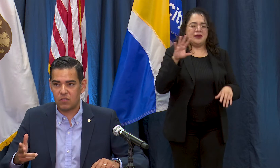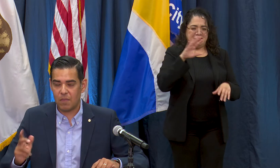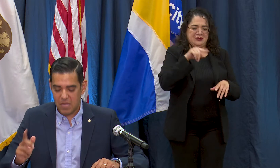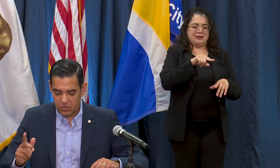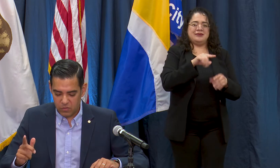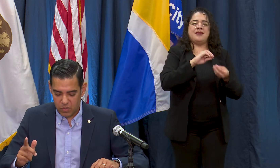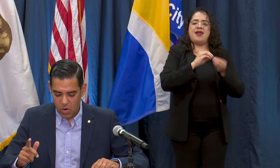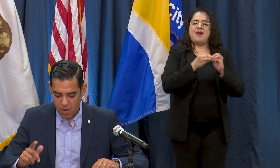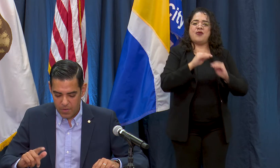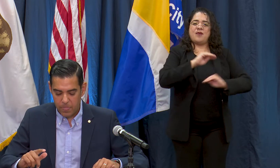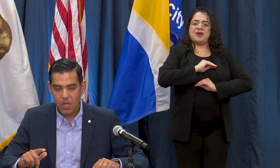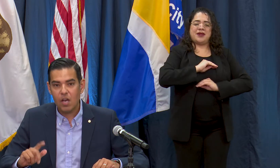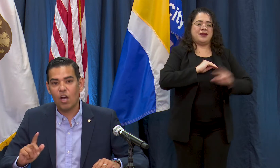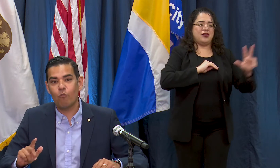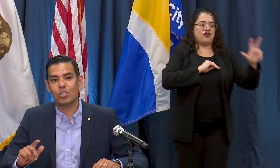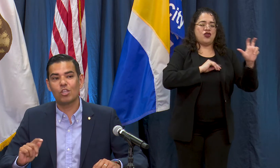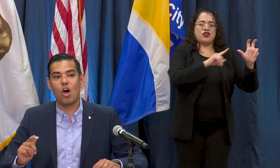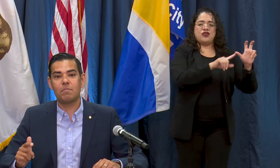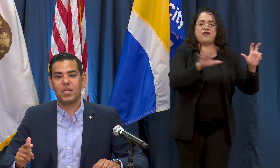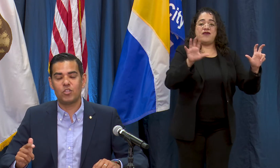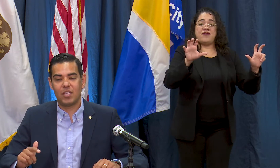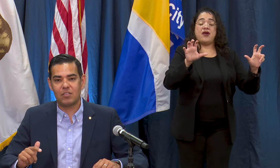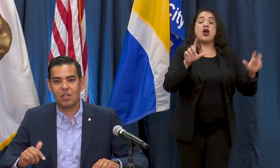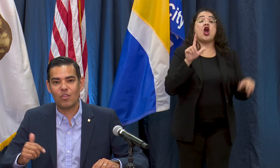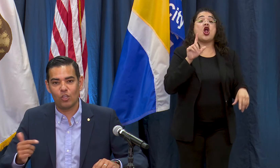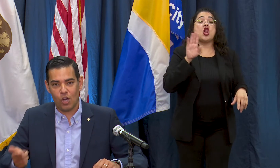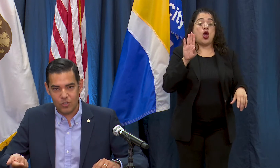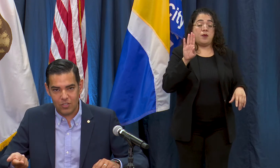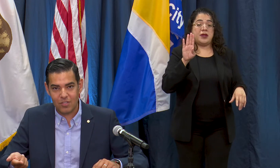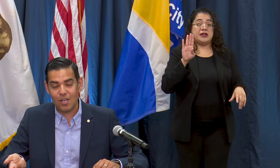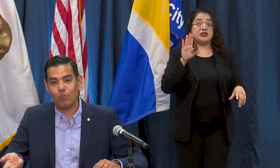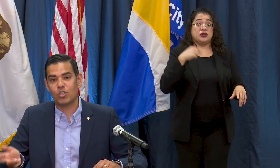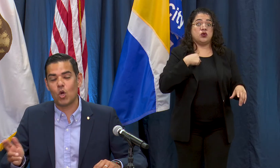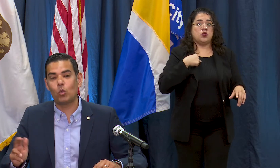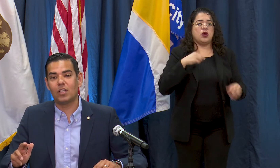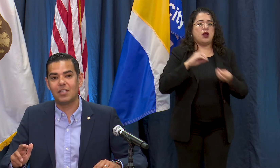that meet this requirement of which Long Beach is the largest and which Oakland